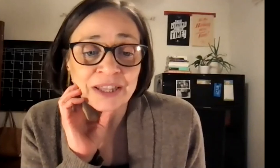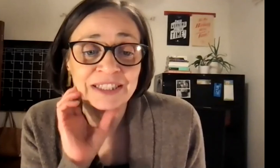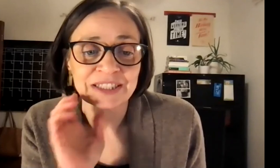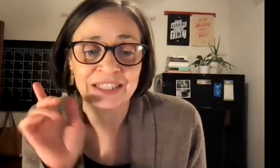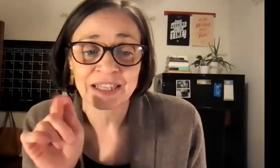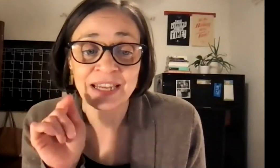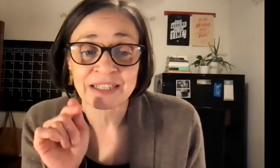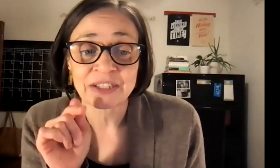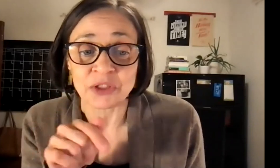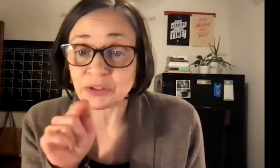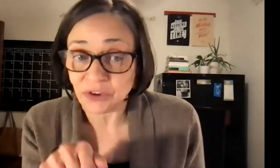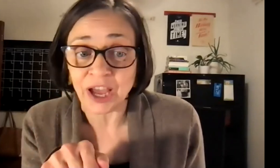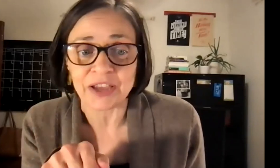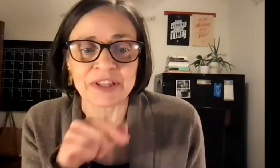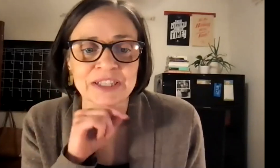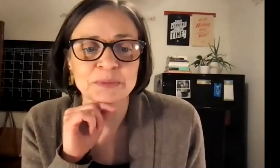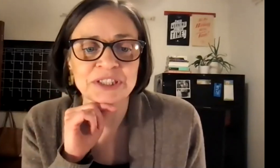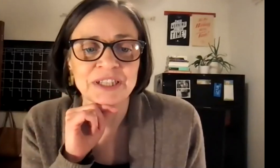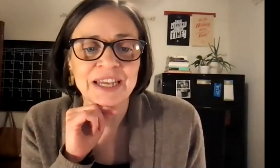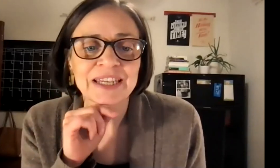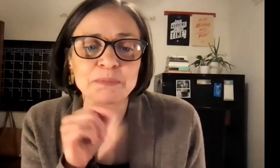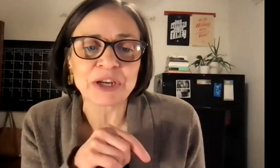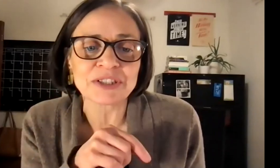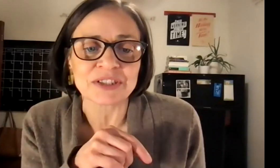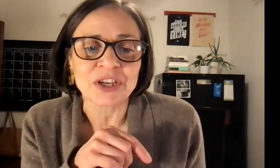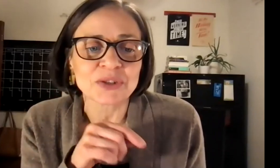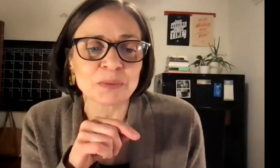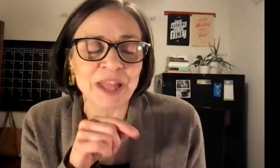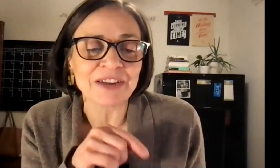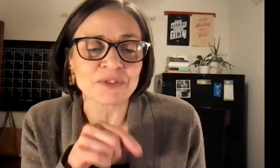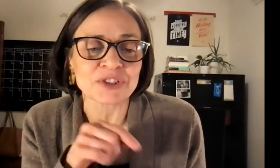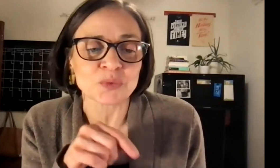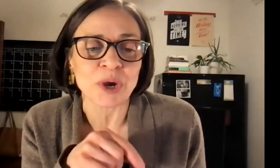artists and should not engage with themes pertaining to Black experience, which you